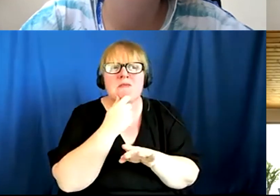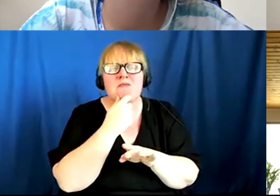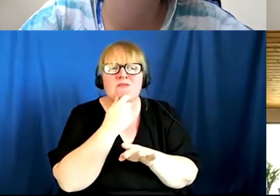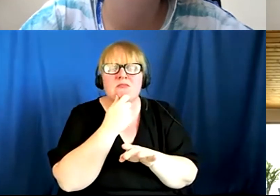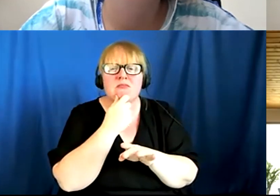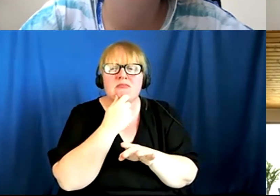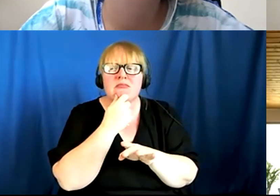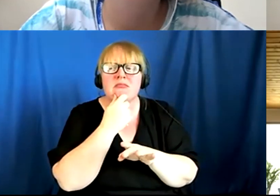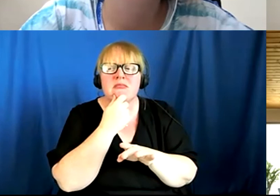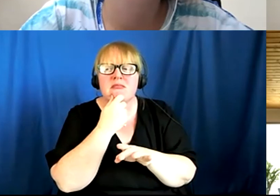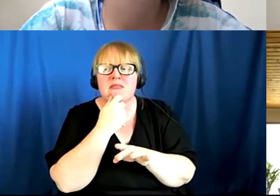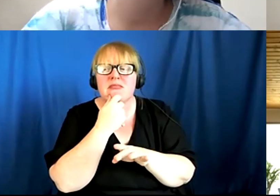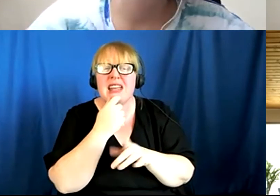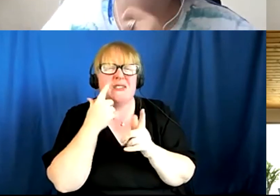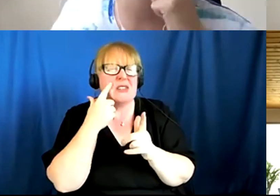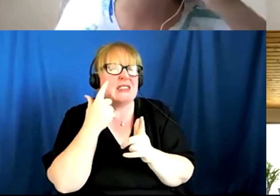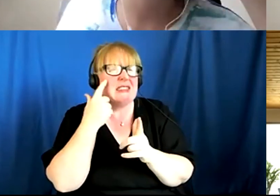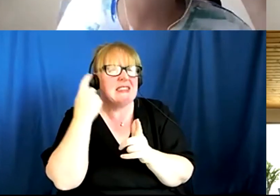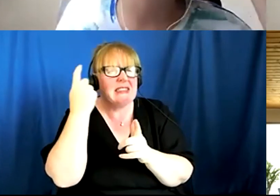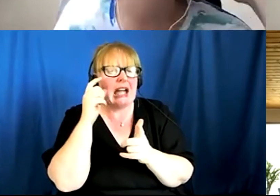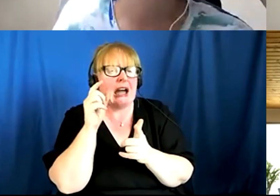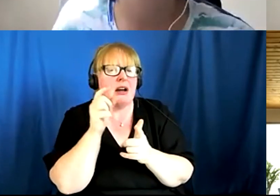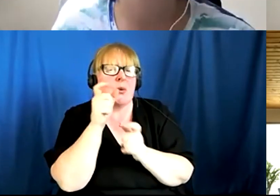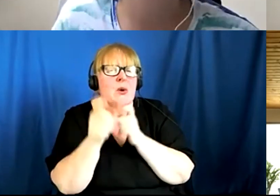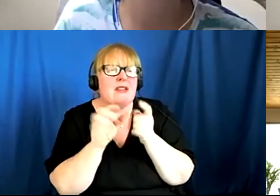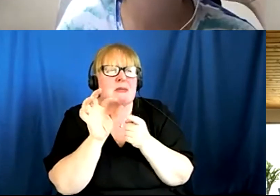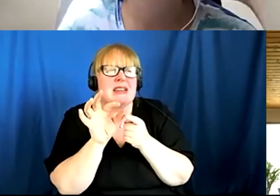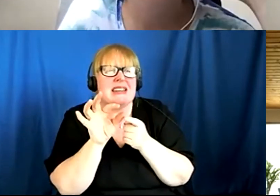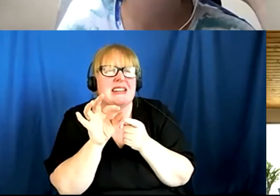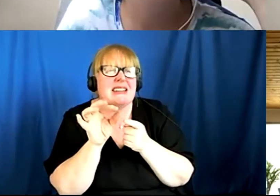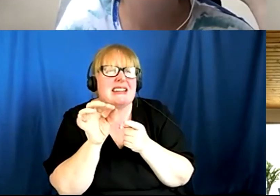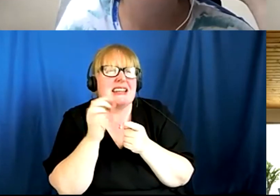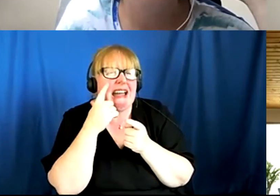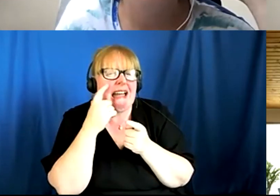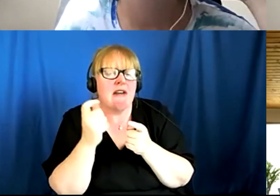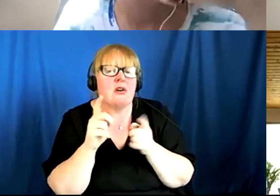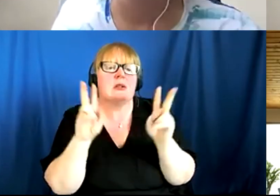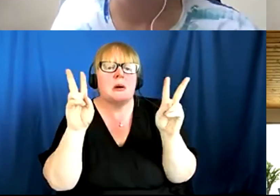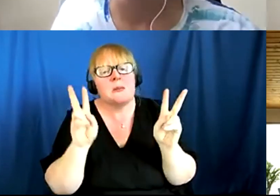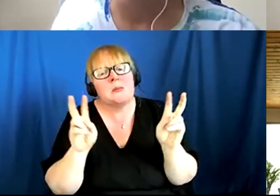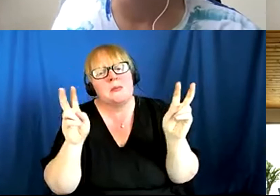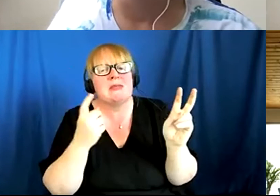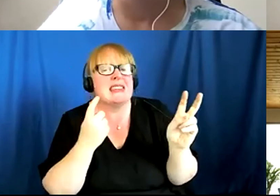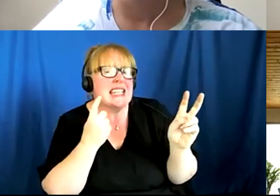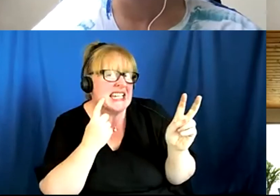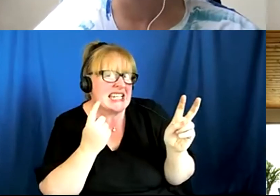I going to be picking the words carefully, but maybe a bit of an easy tendency to kind of make social projects and then show the kind of detritus of